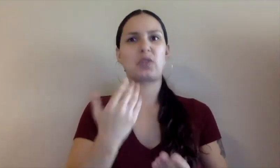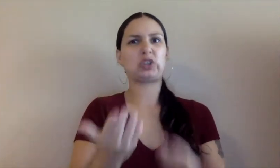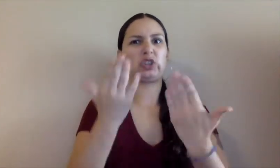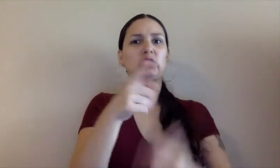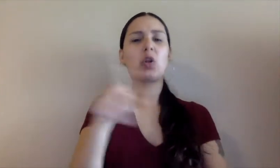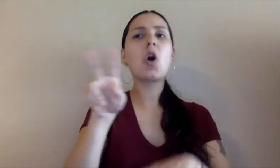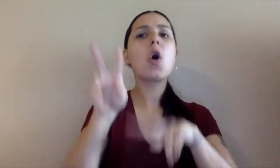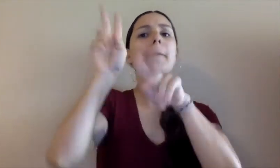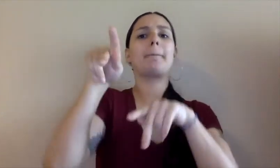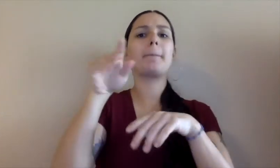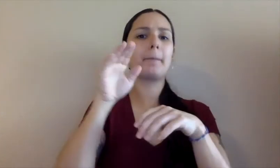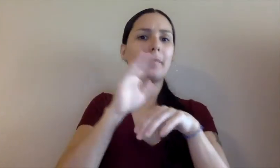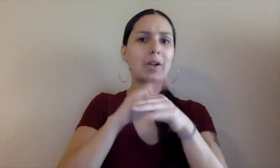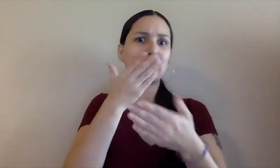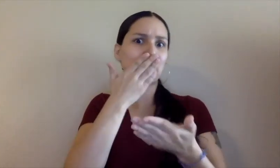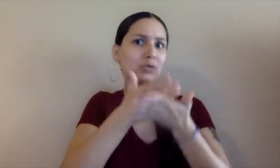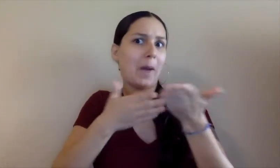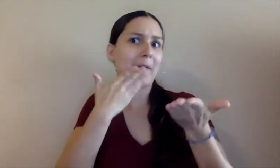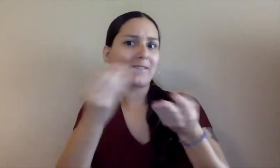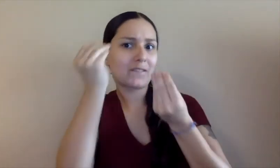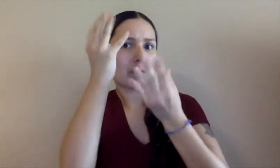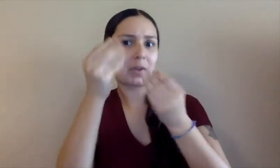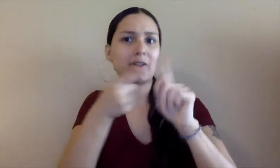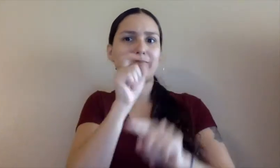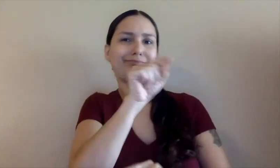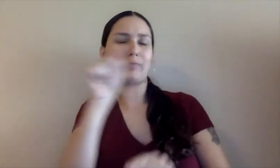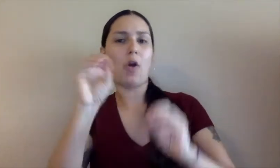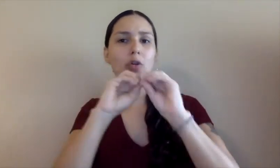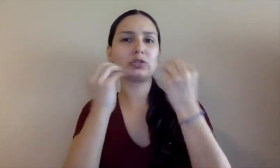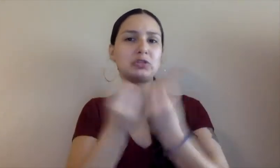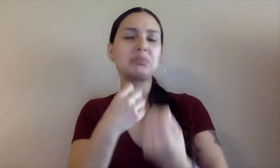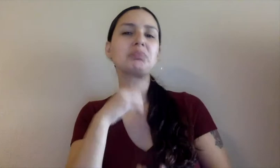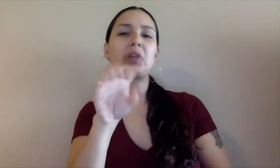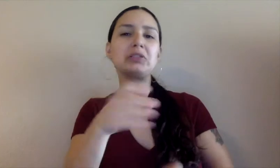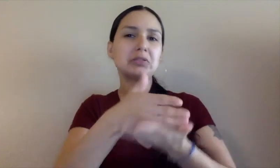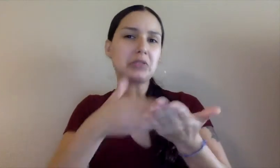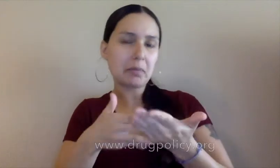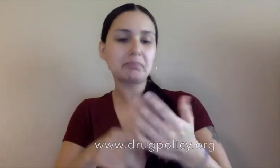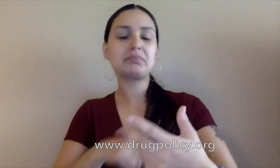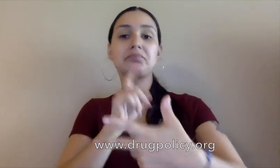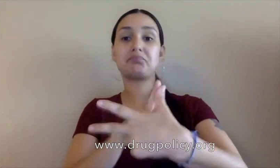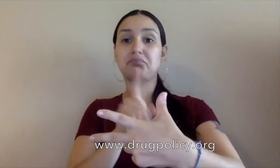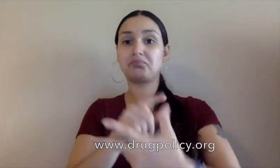We suggest you look up information from some organizations: